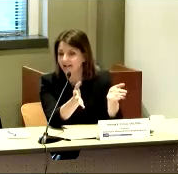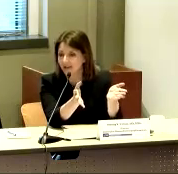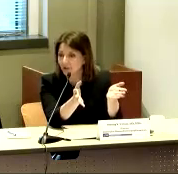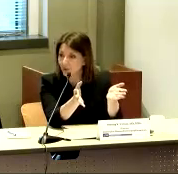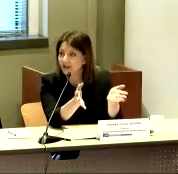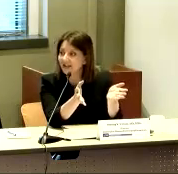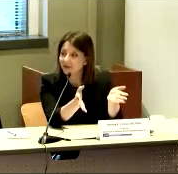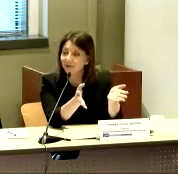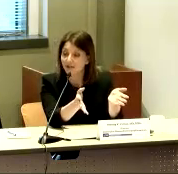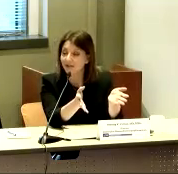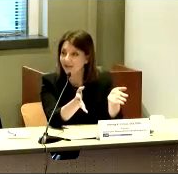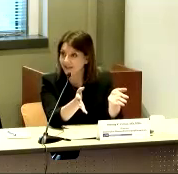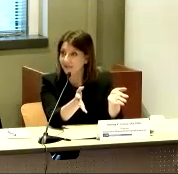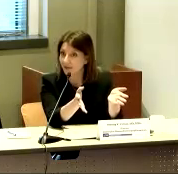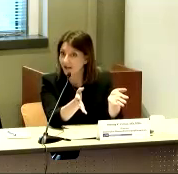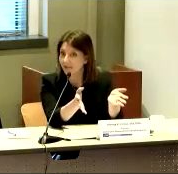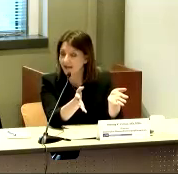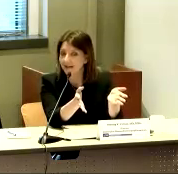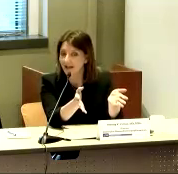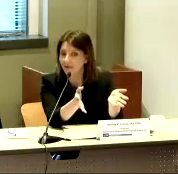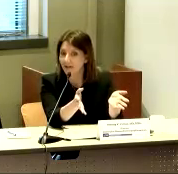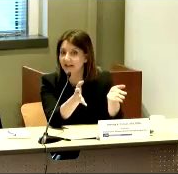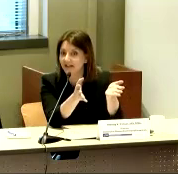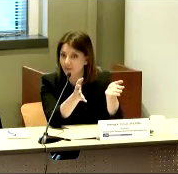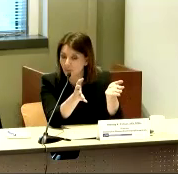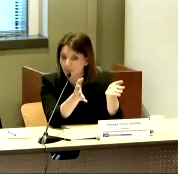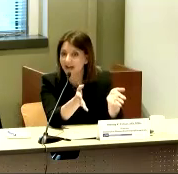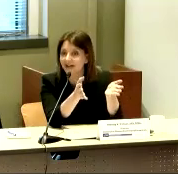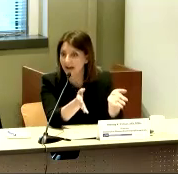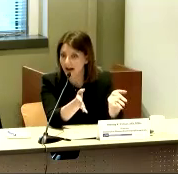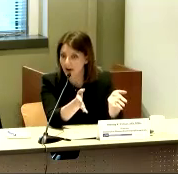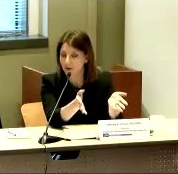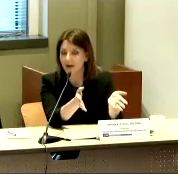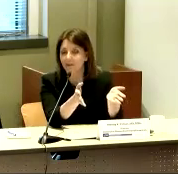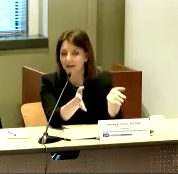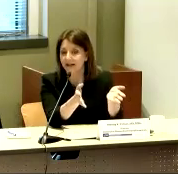and the 22-year investment we have made in Cambodia is right now playing